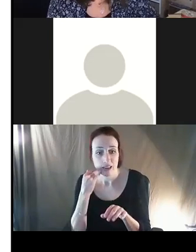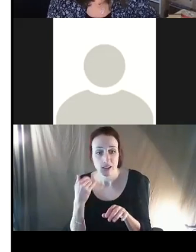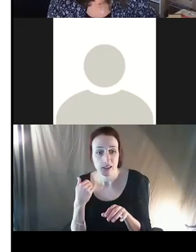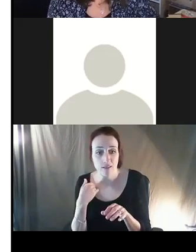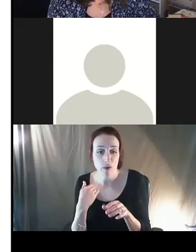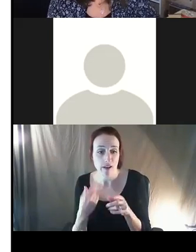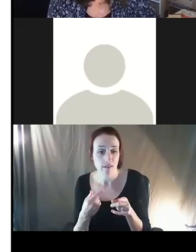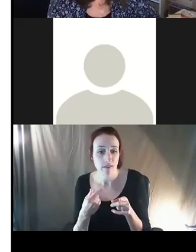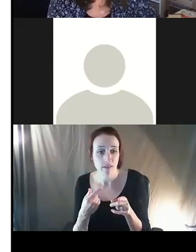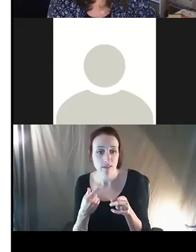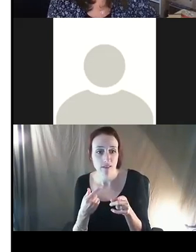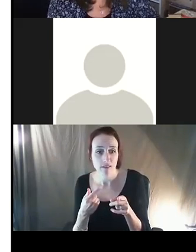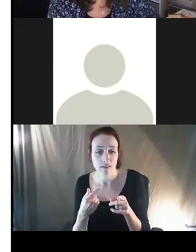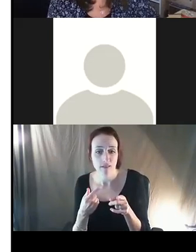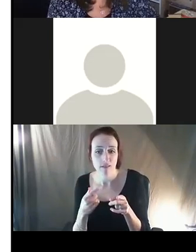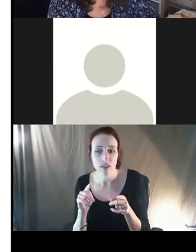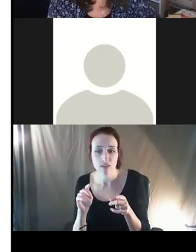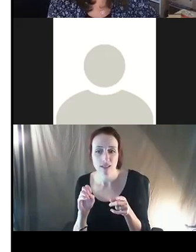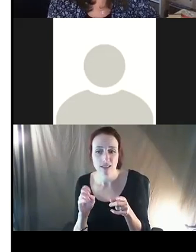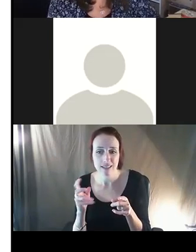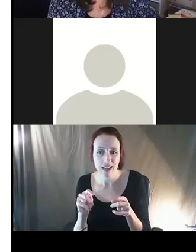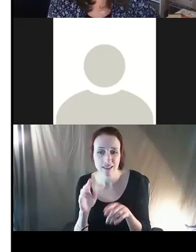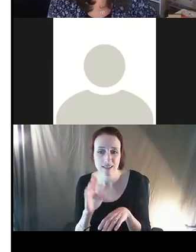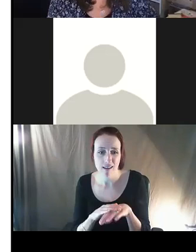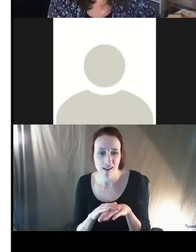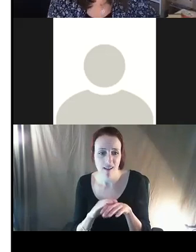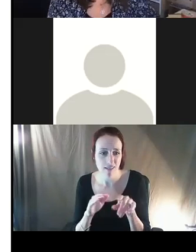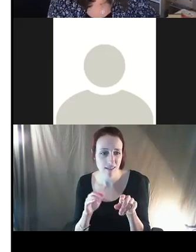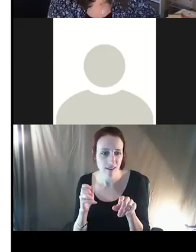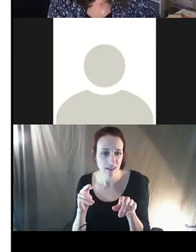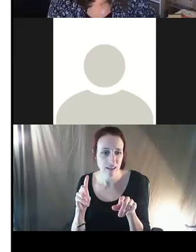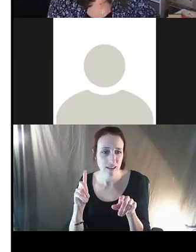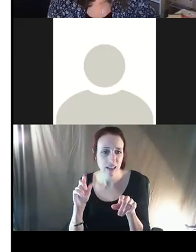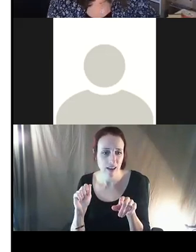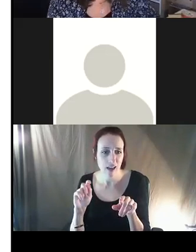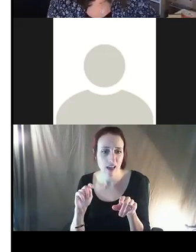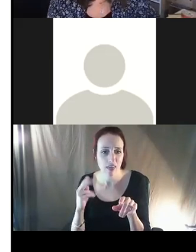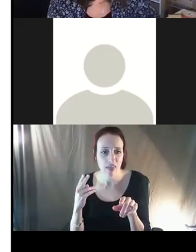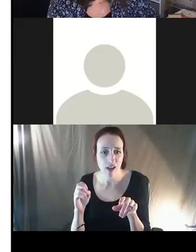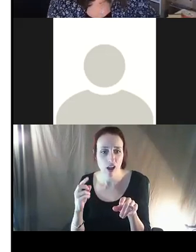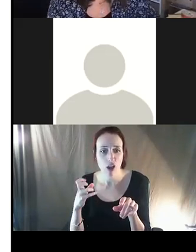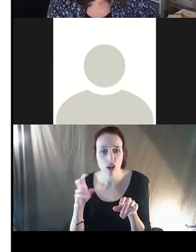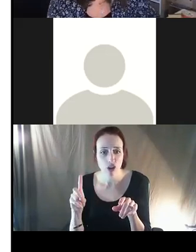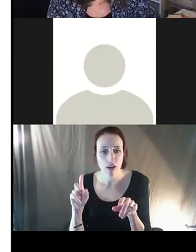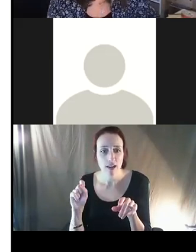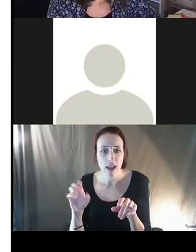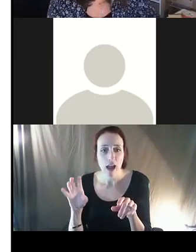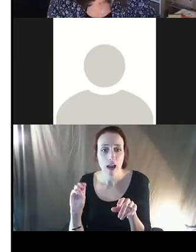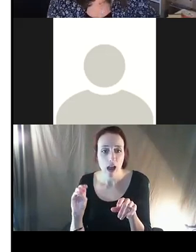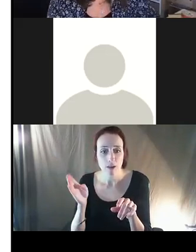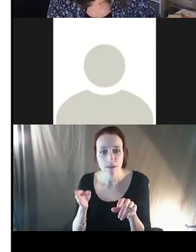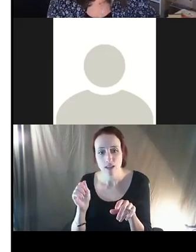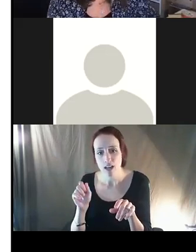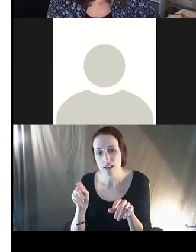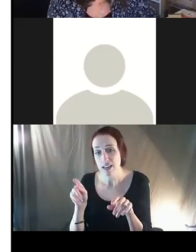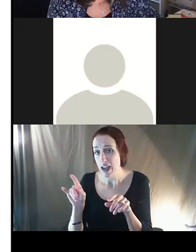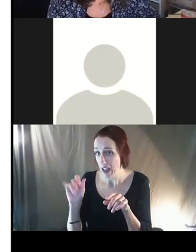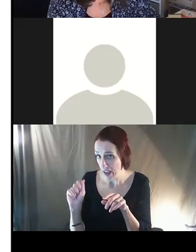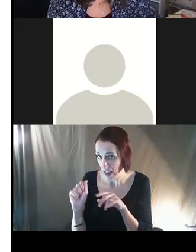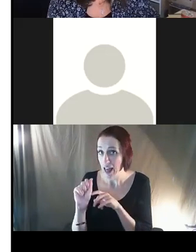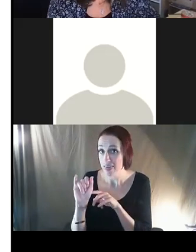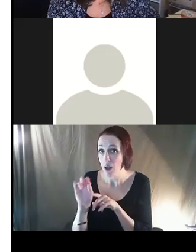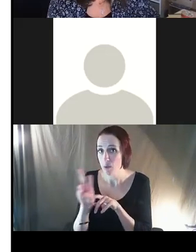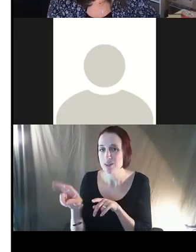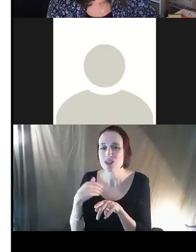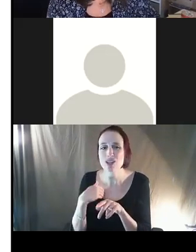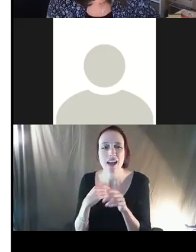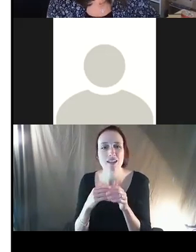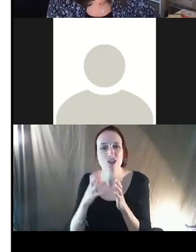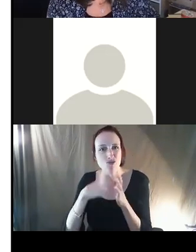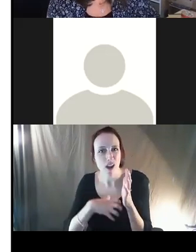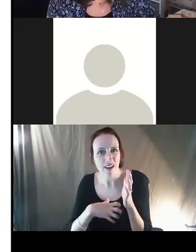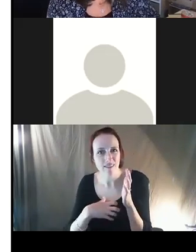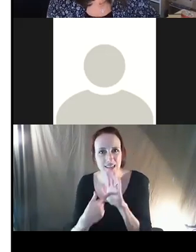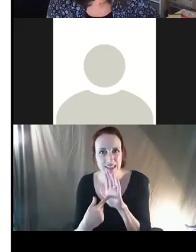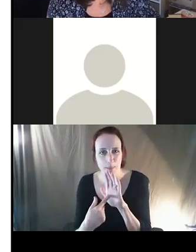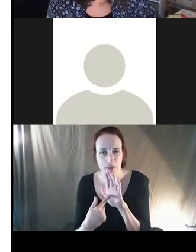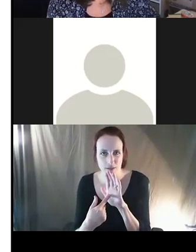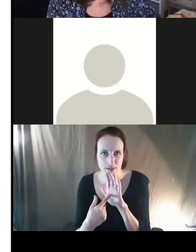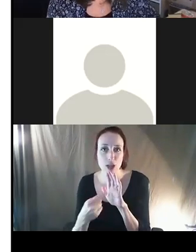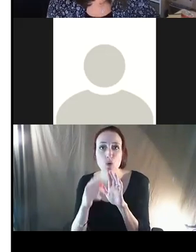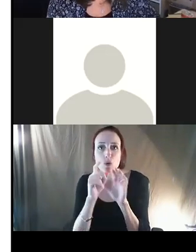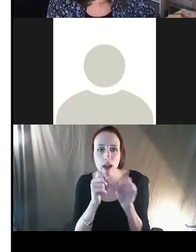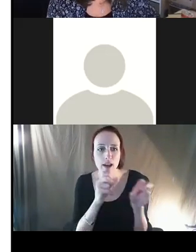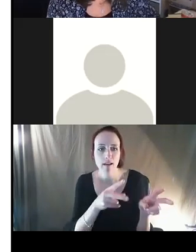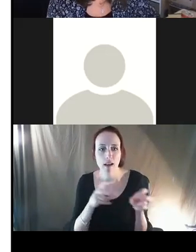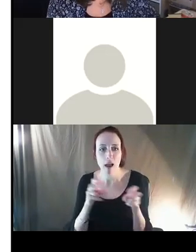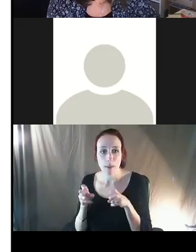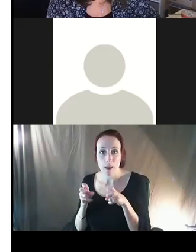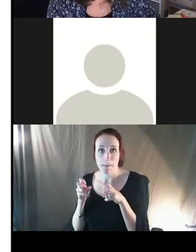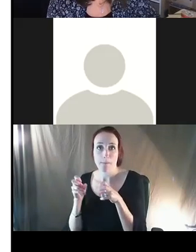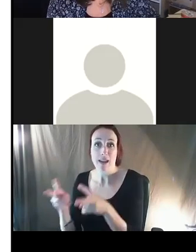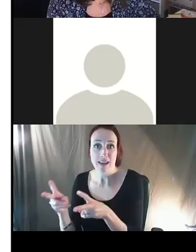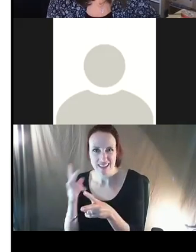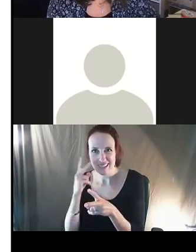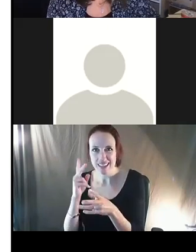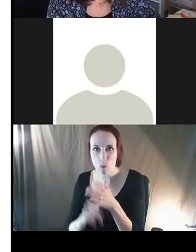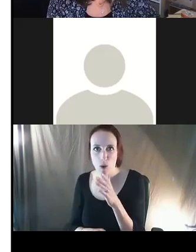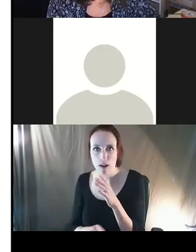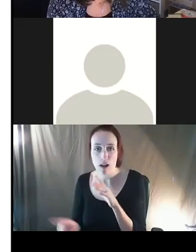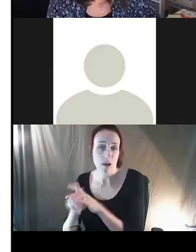Glendathegood.com.